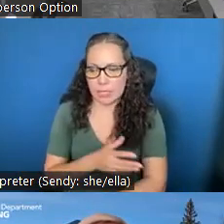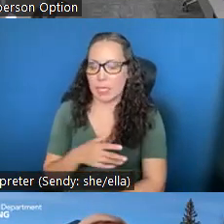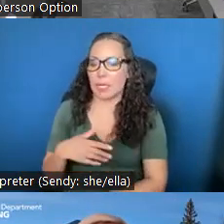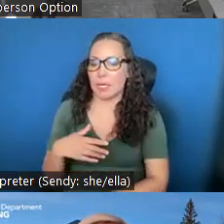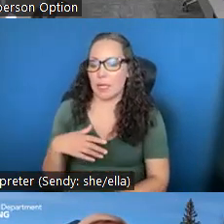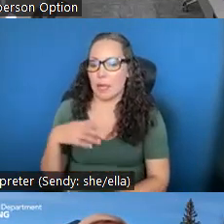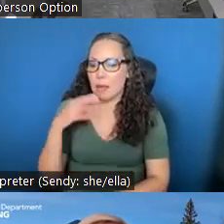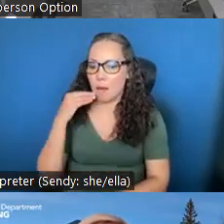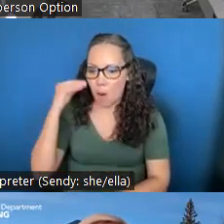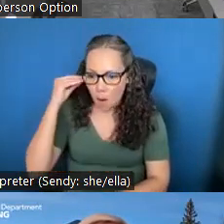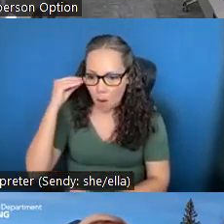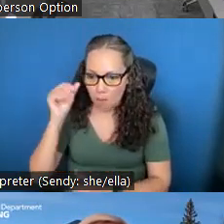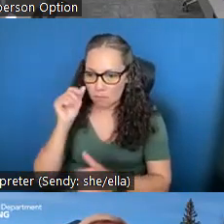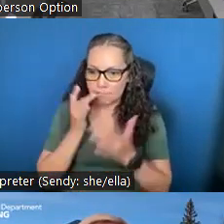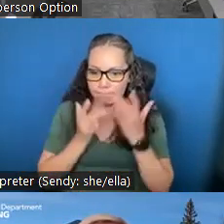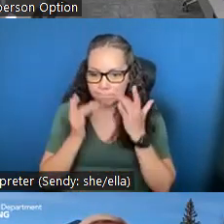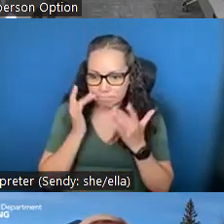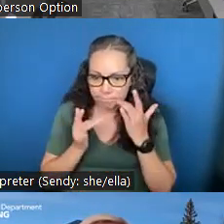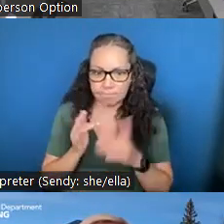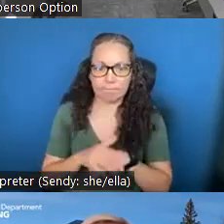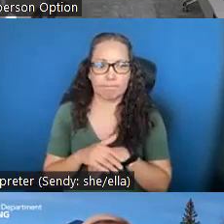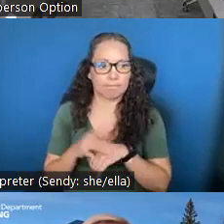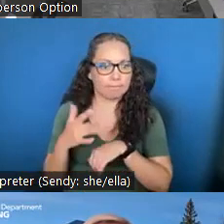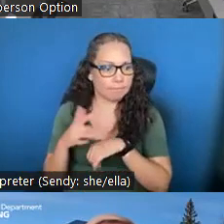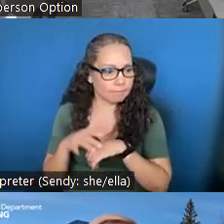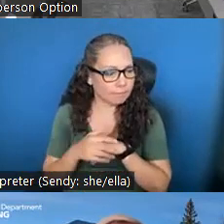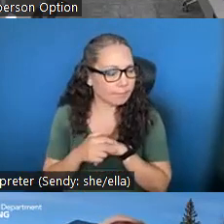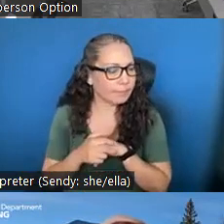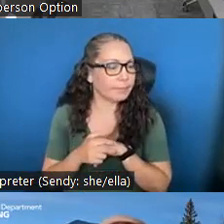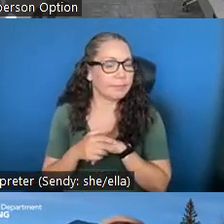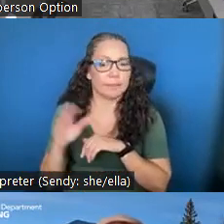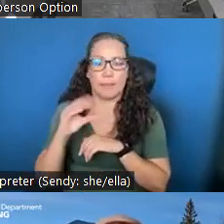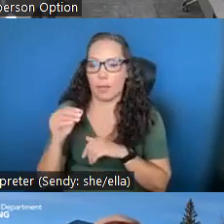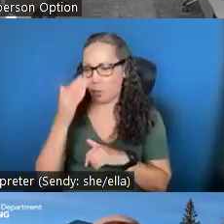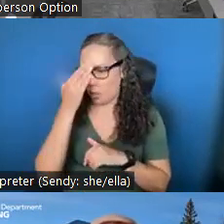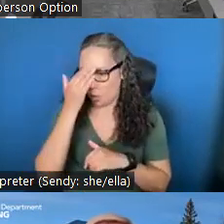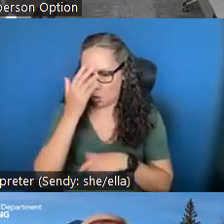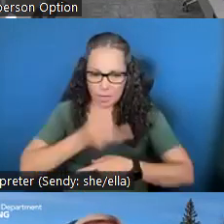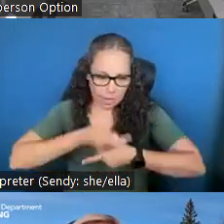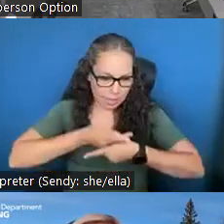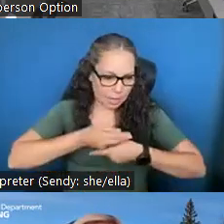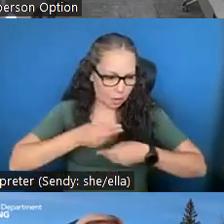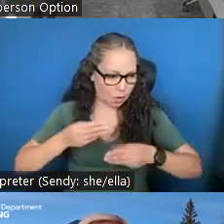climate crisis uh below that we know about the caregiving crisis whether it's paid or